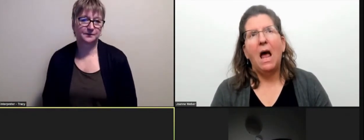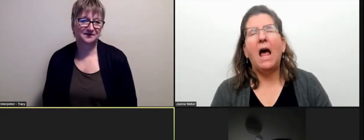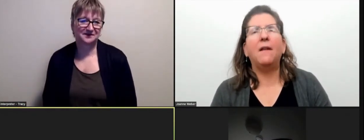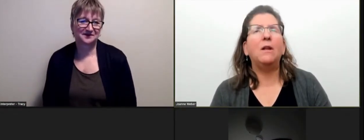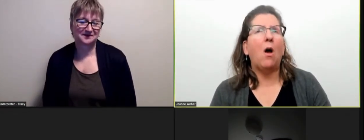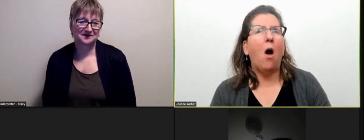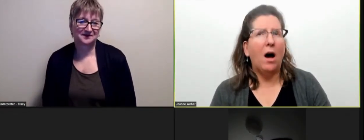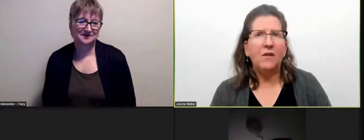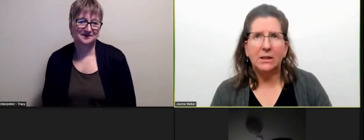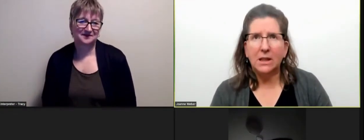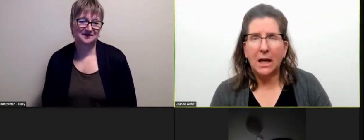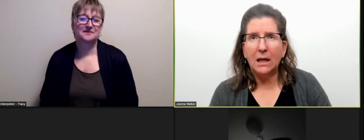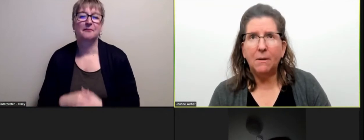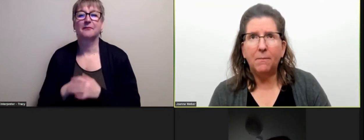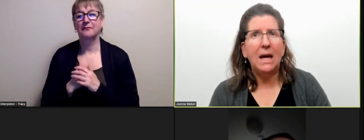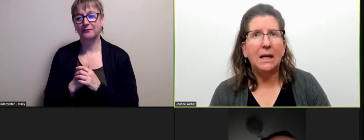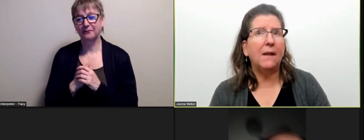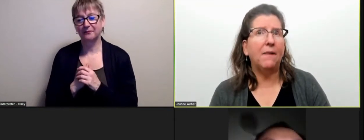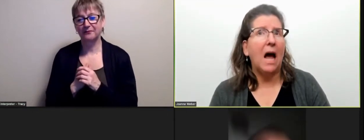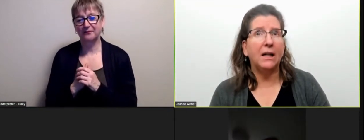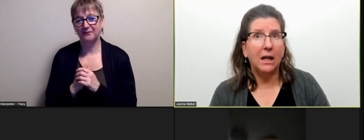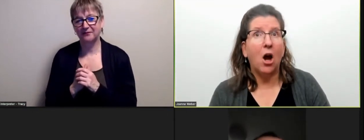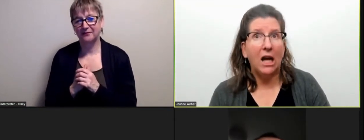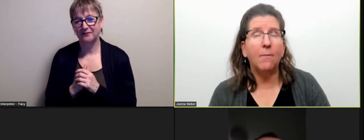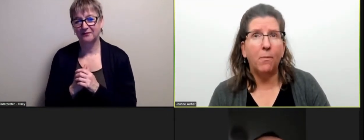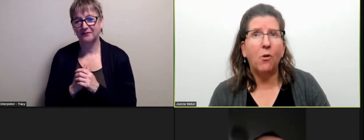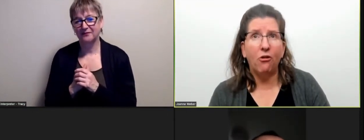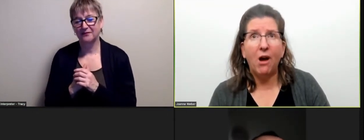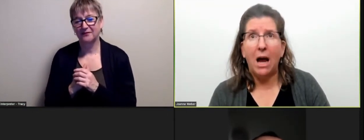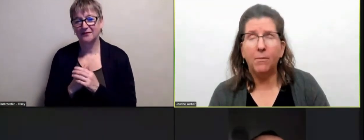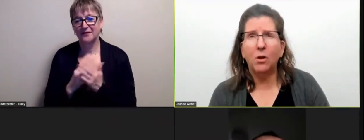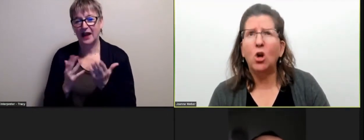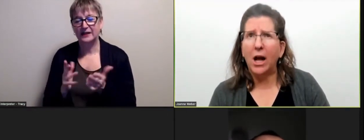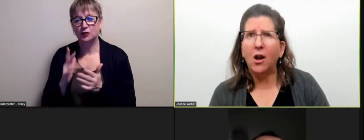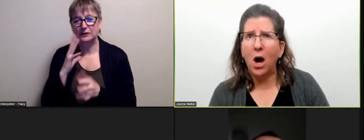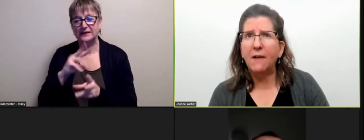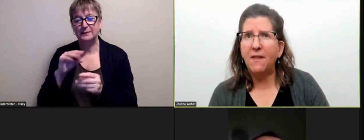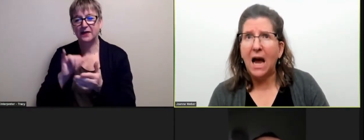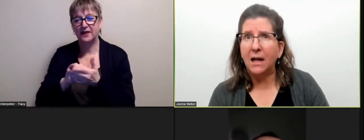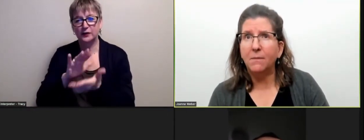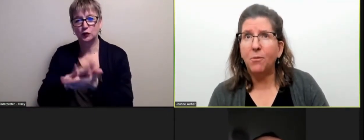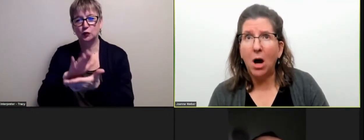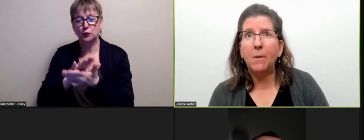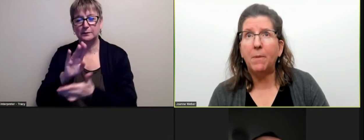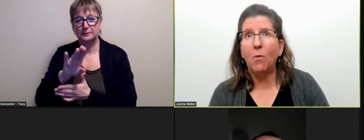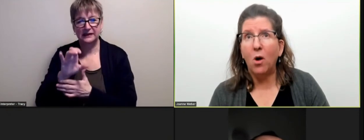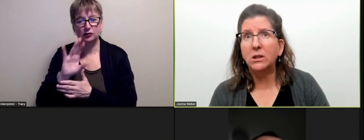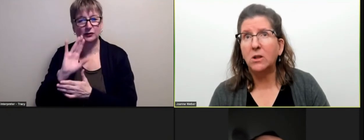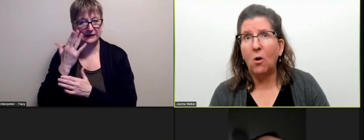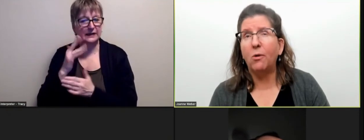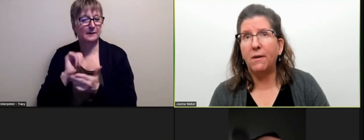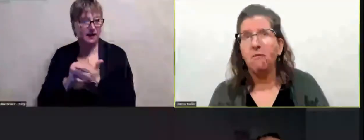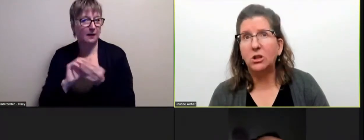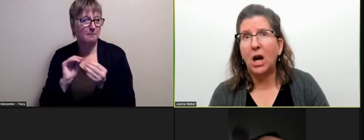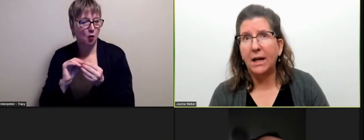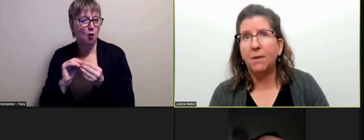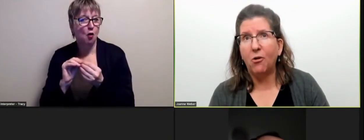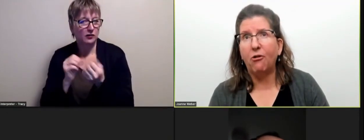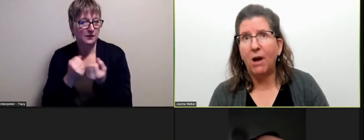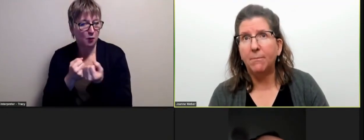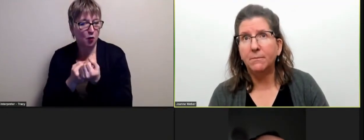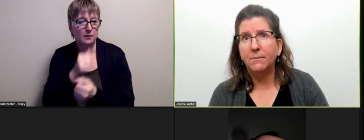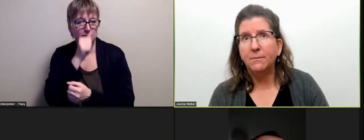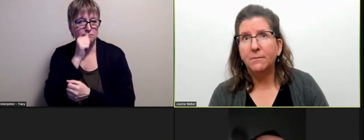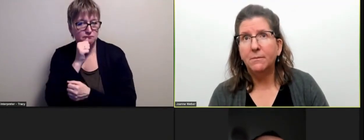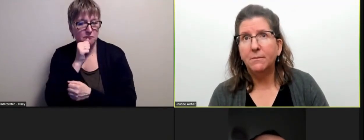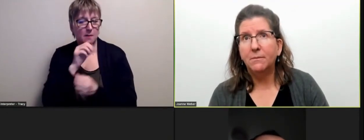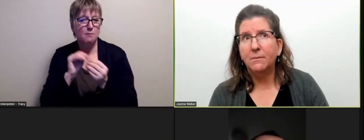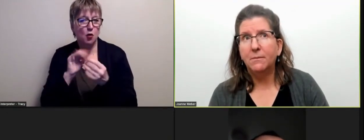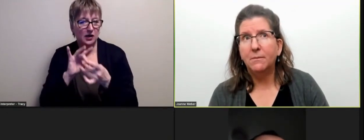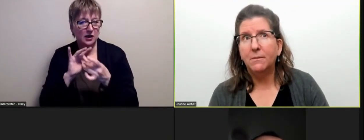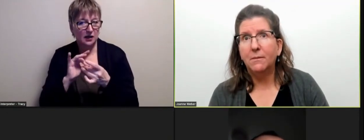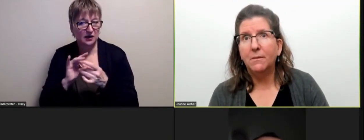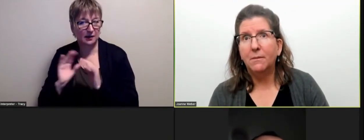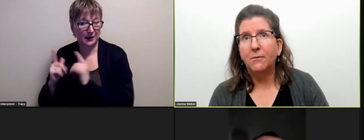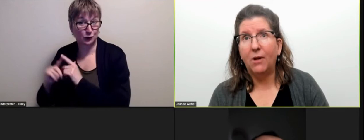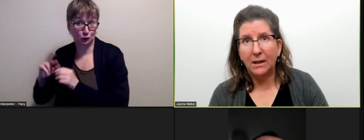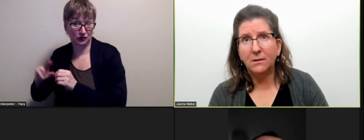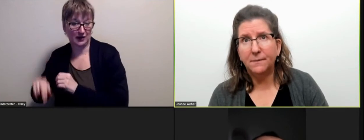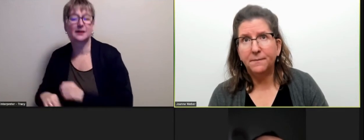Dr. Weber: And obviously being in that Nanaimo program has done a lot. Probably more so in the Regina program. Right?